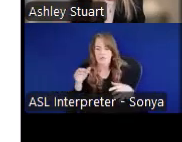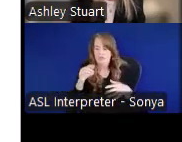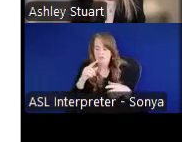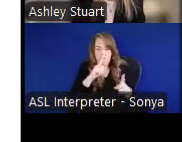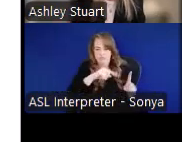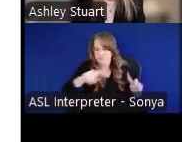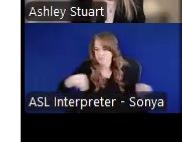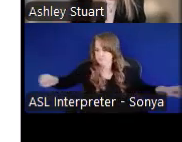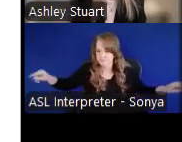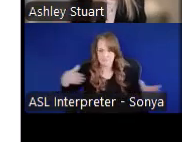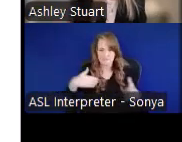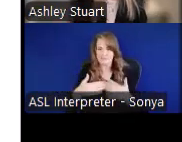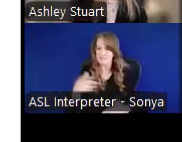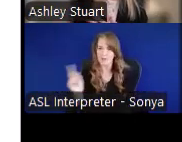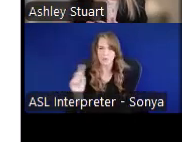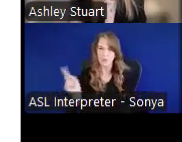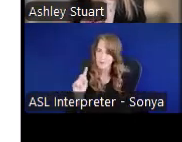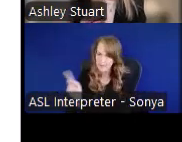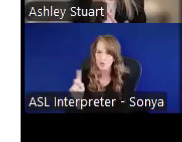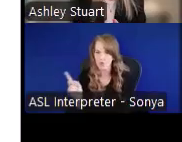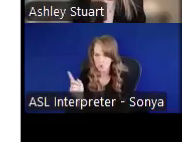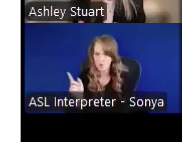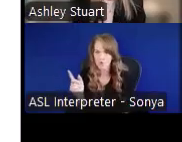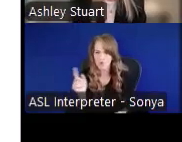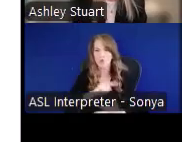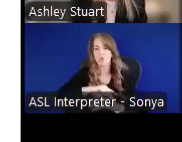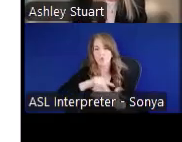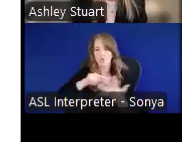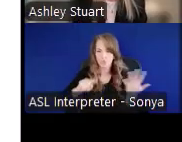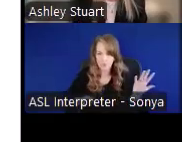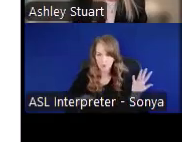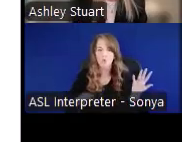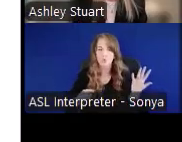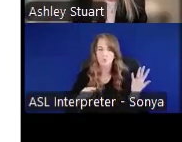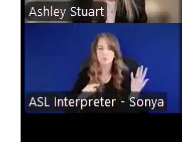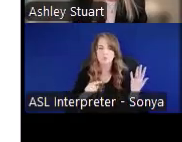babysitter, those are when, those are times as well, when